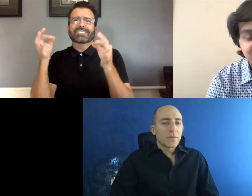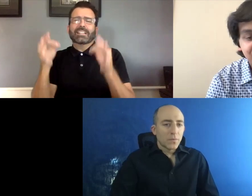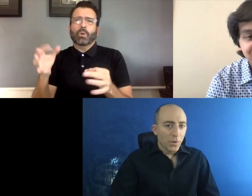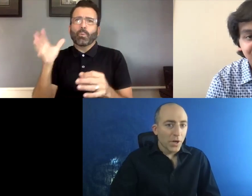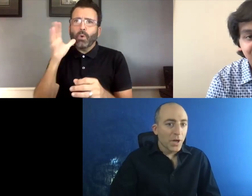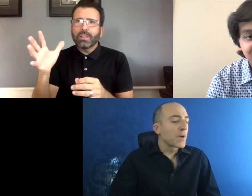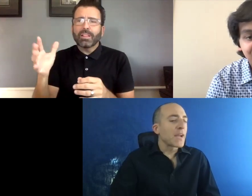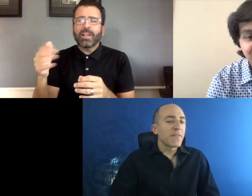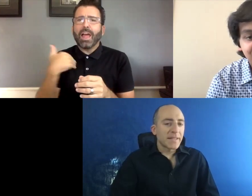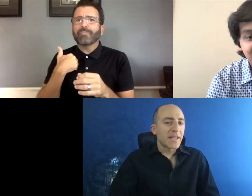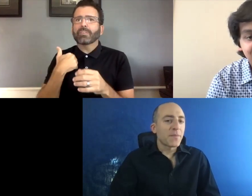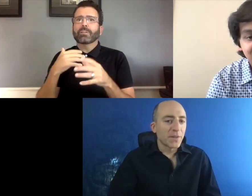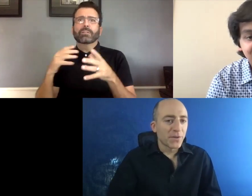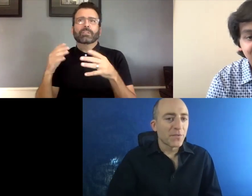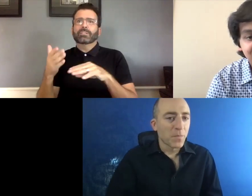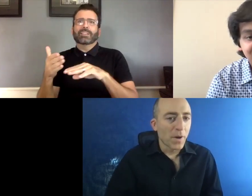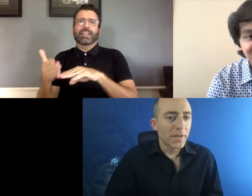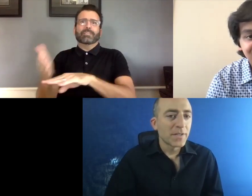we're going to bring everything that we learned from What? to